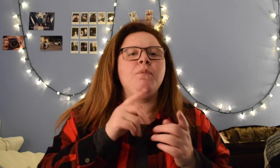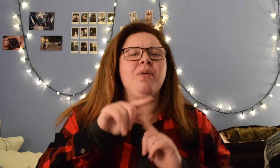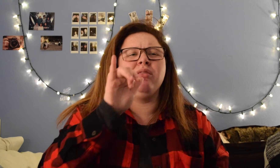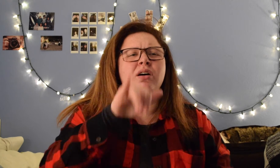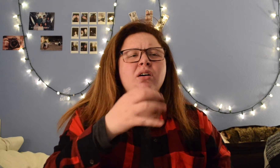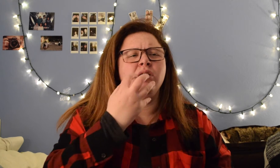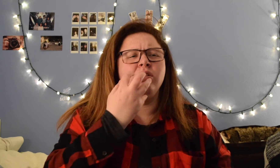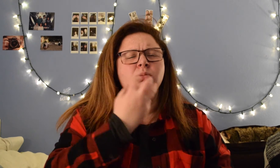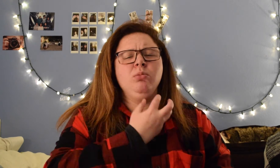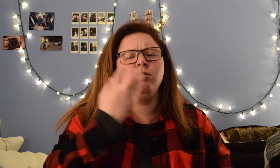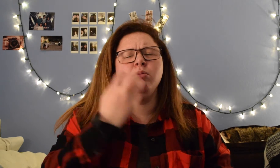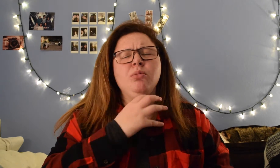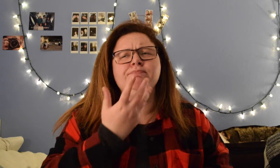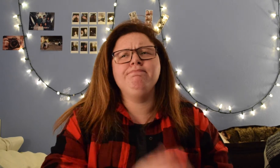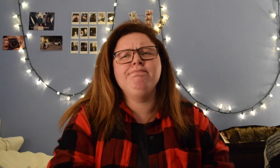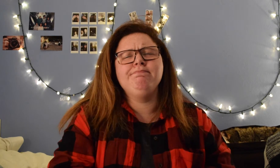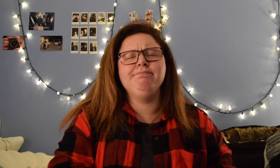But that situation, I can't even describe it in words